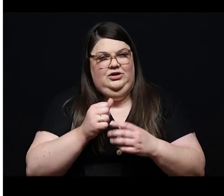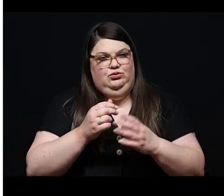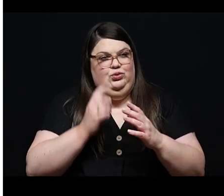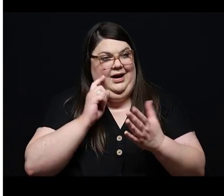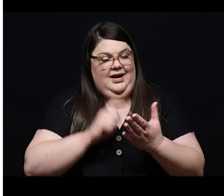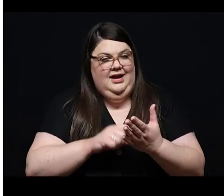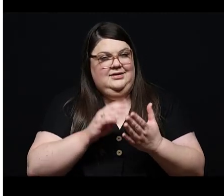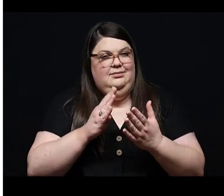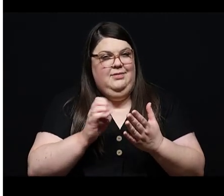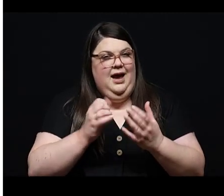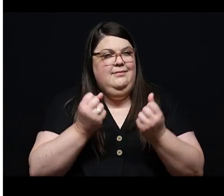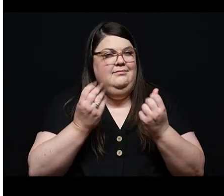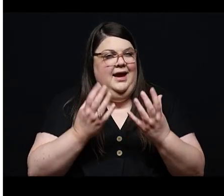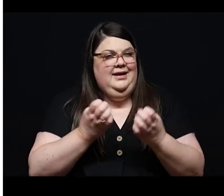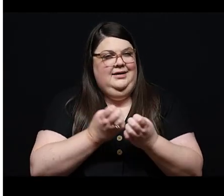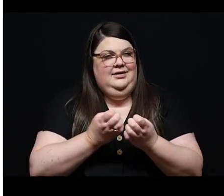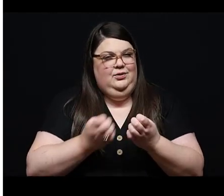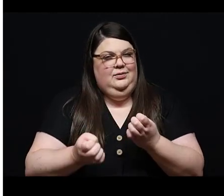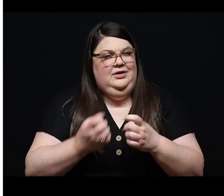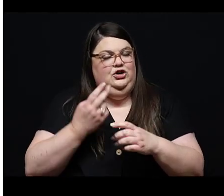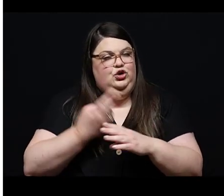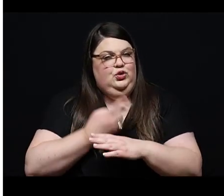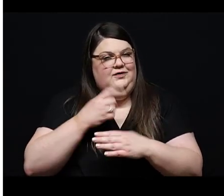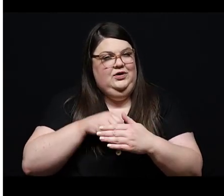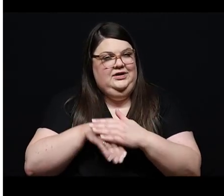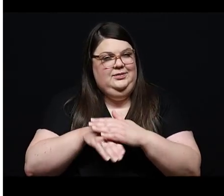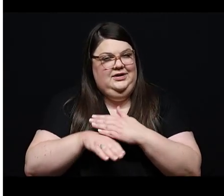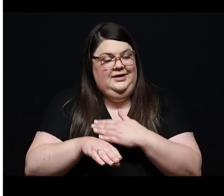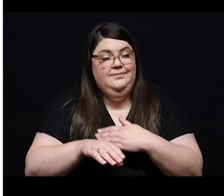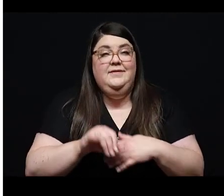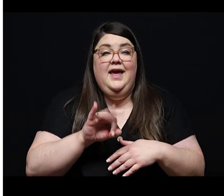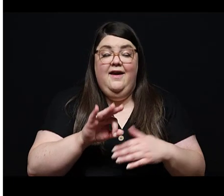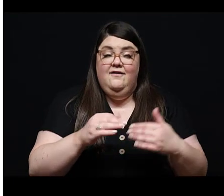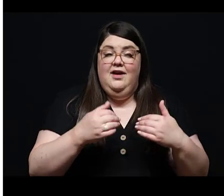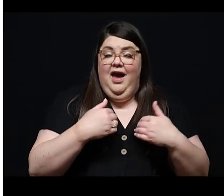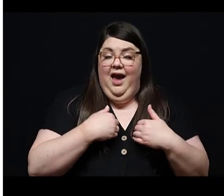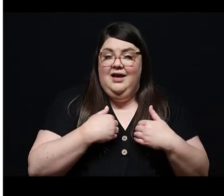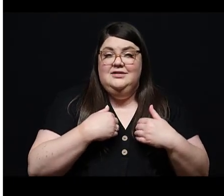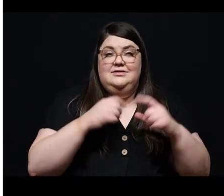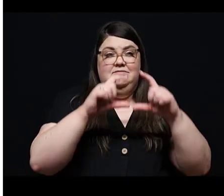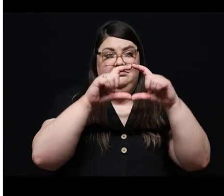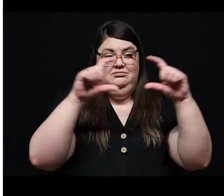If the document has multiple heading levels, ensure they follow a proper heading level order.